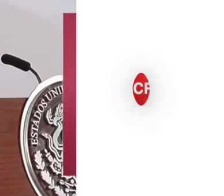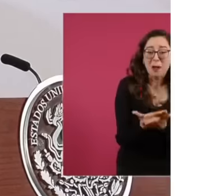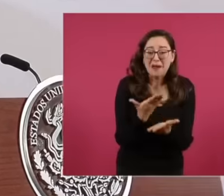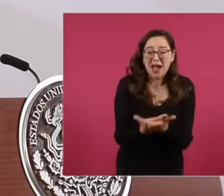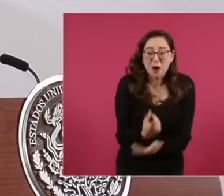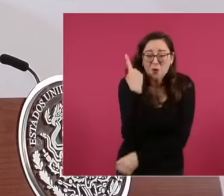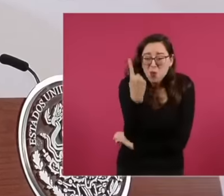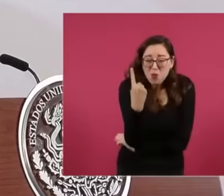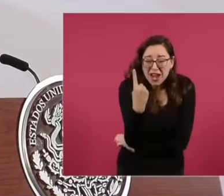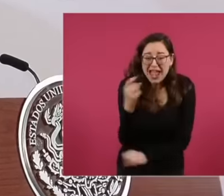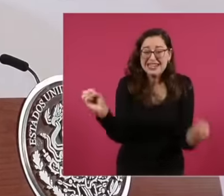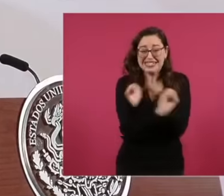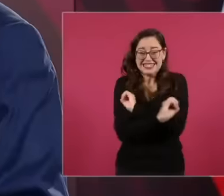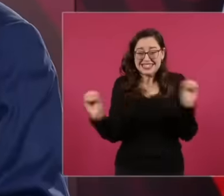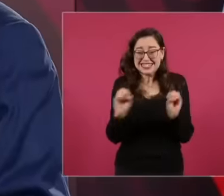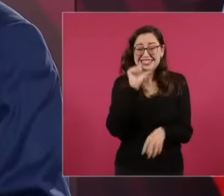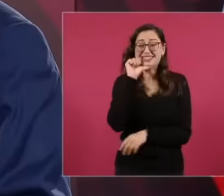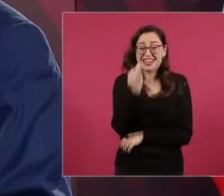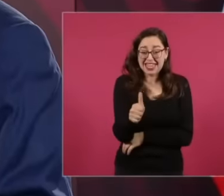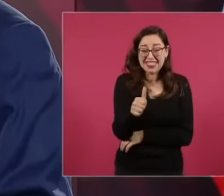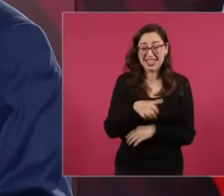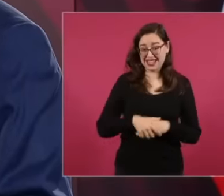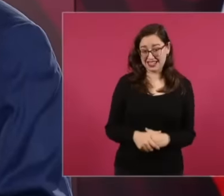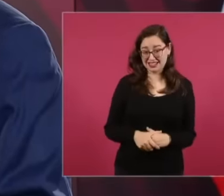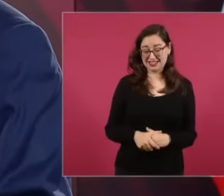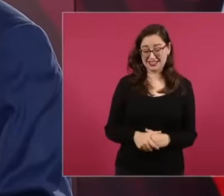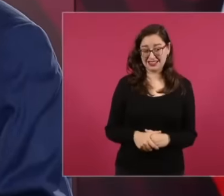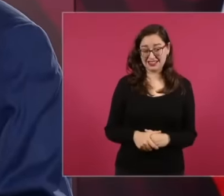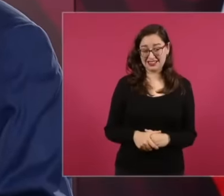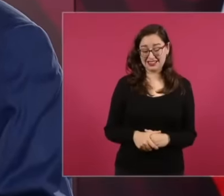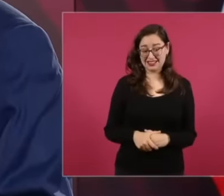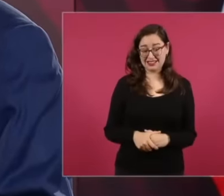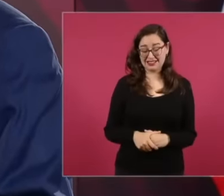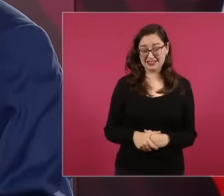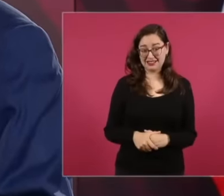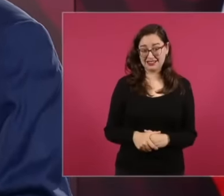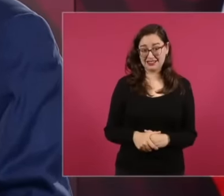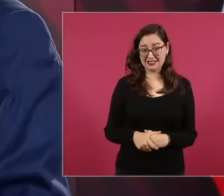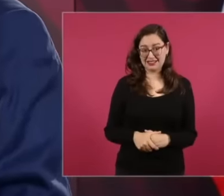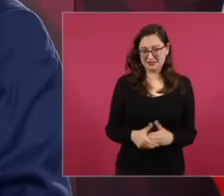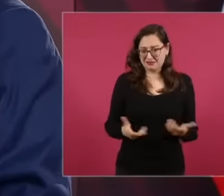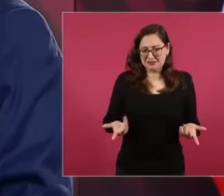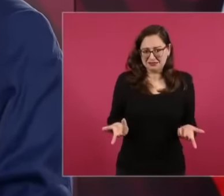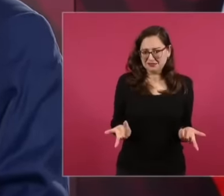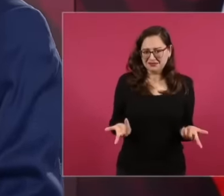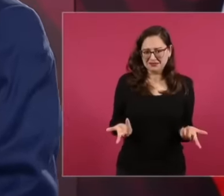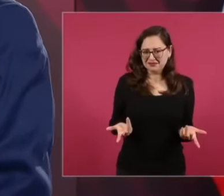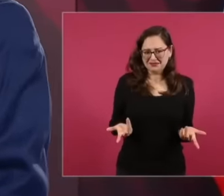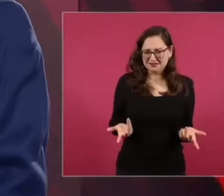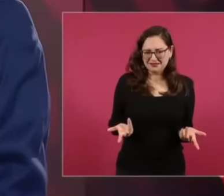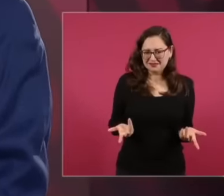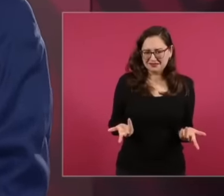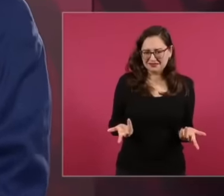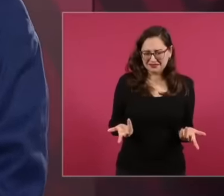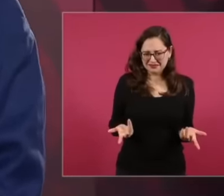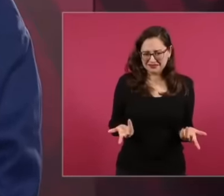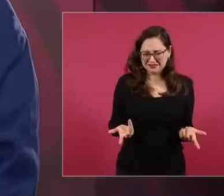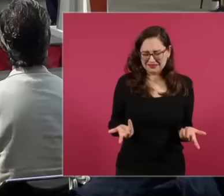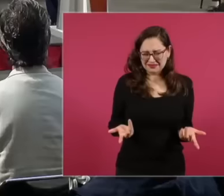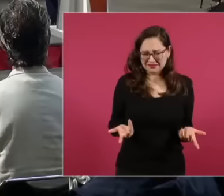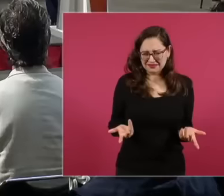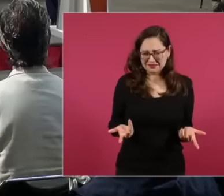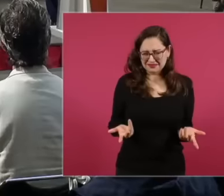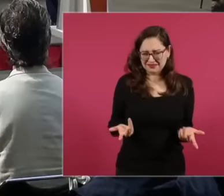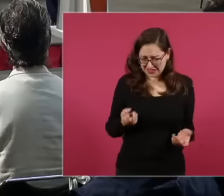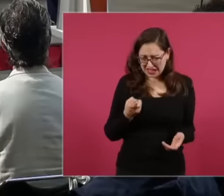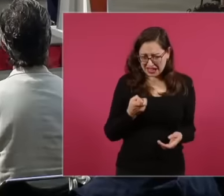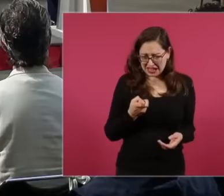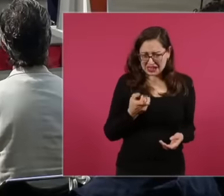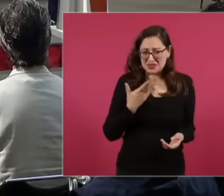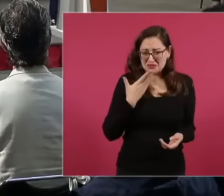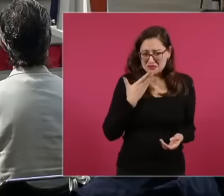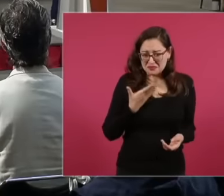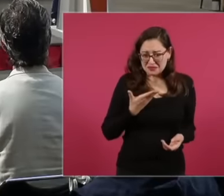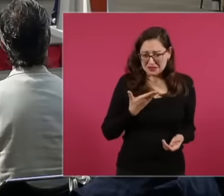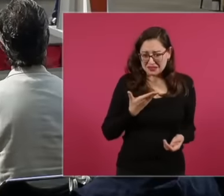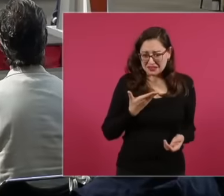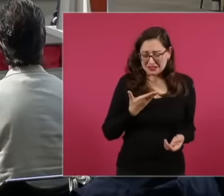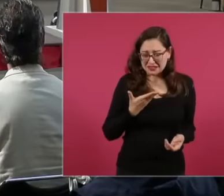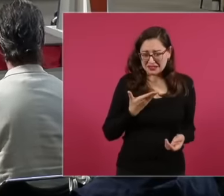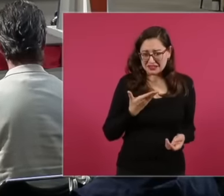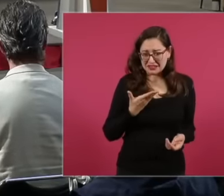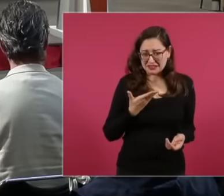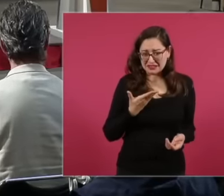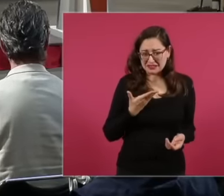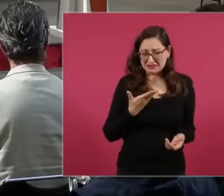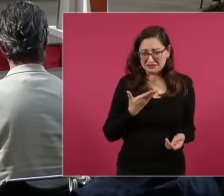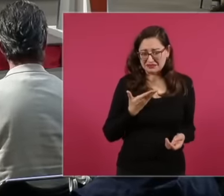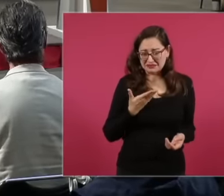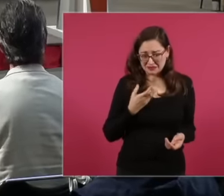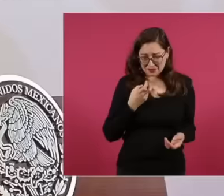that this is not